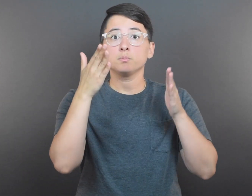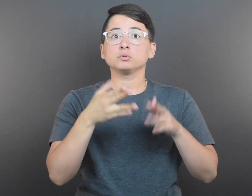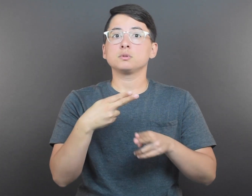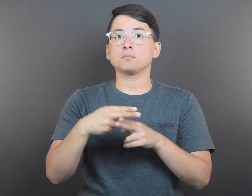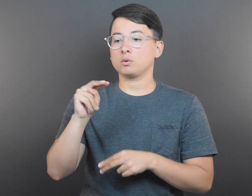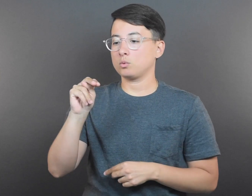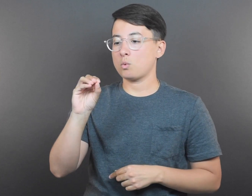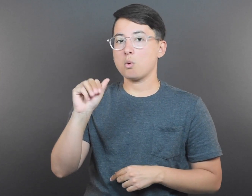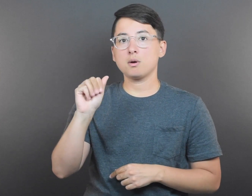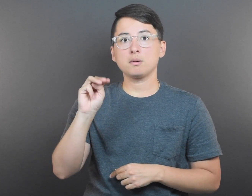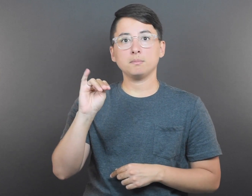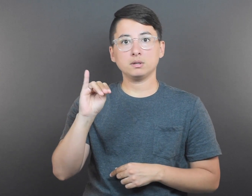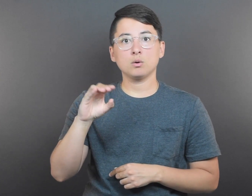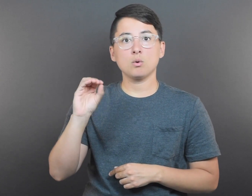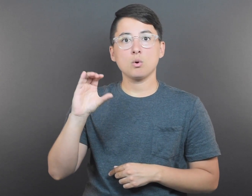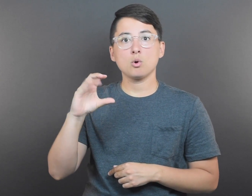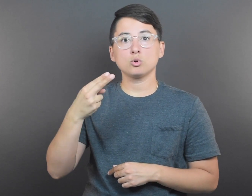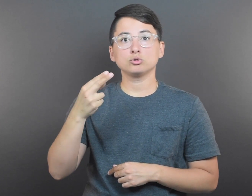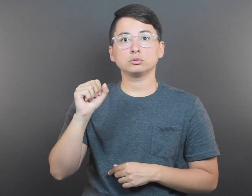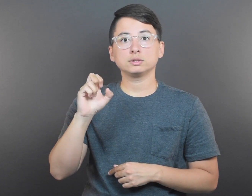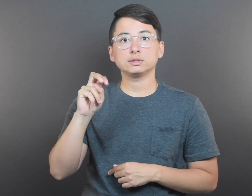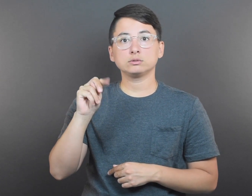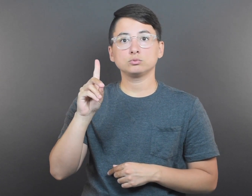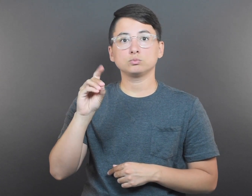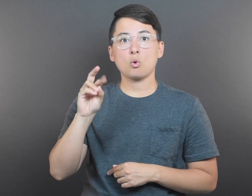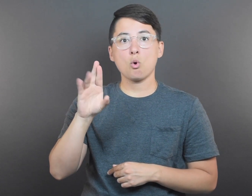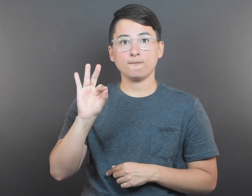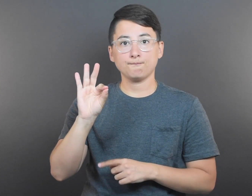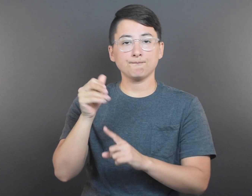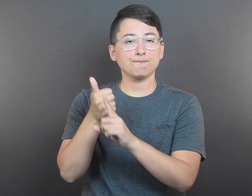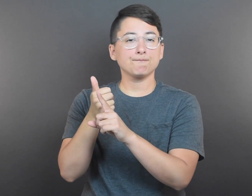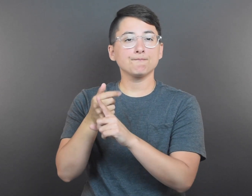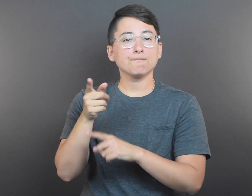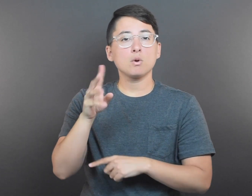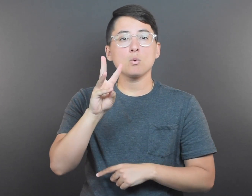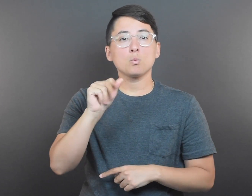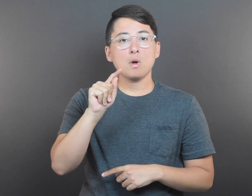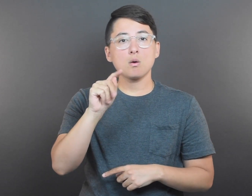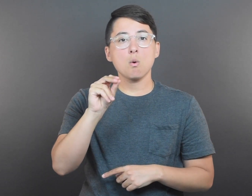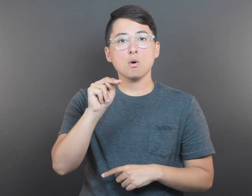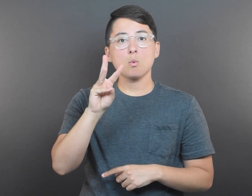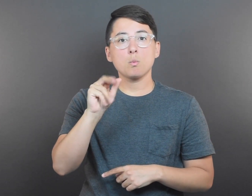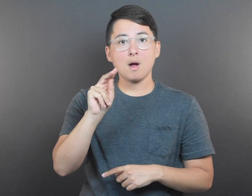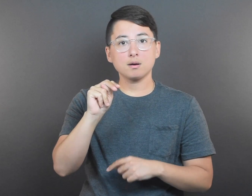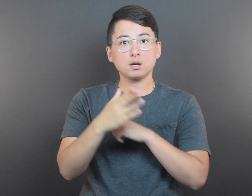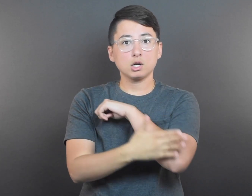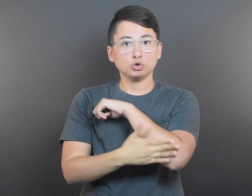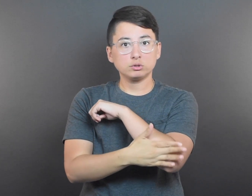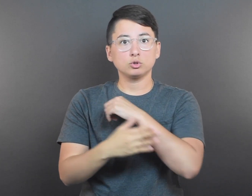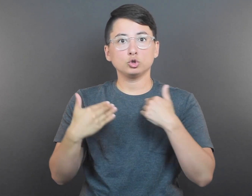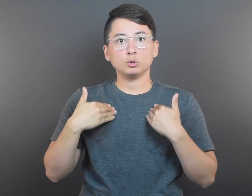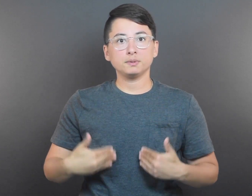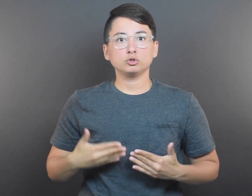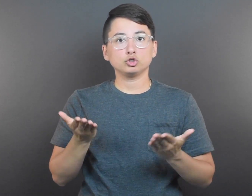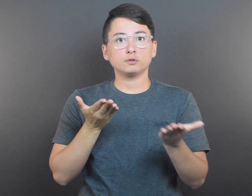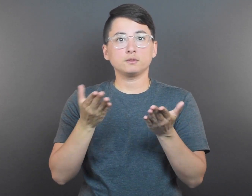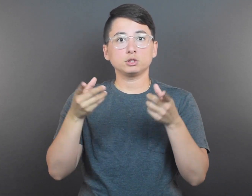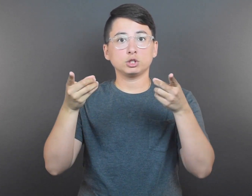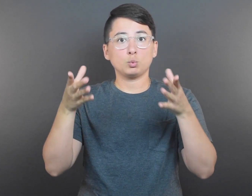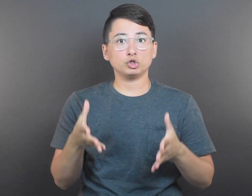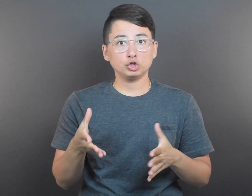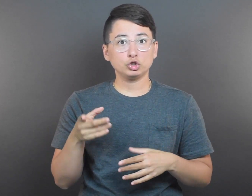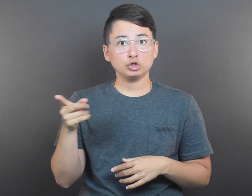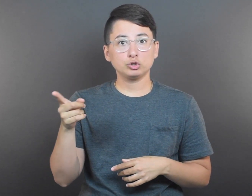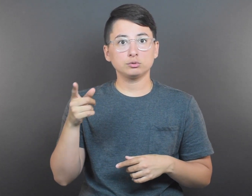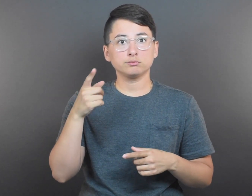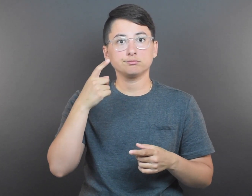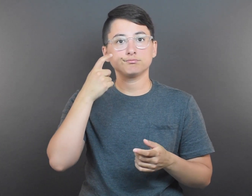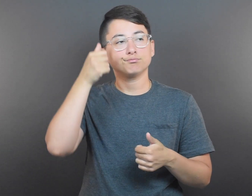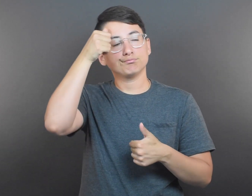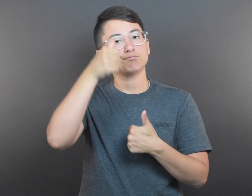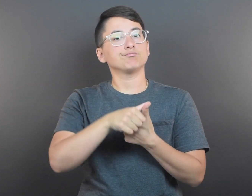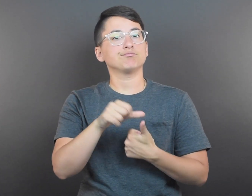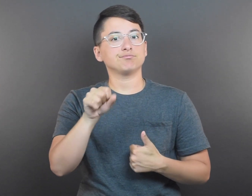Naomi Ochsendorf, Watonwan County’s Human Services Director, recalled that she “saw